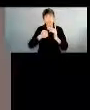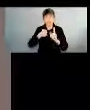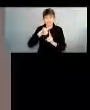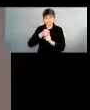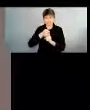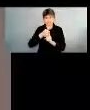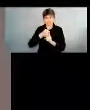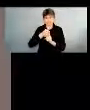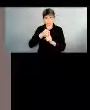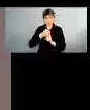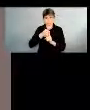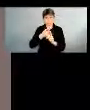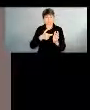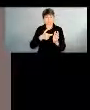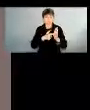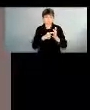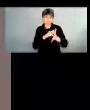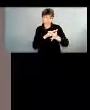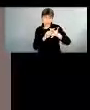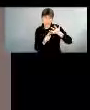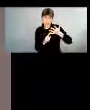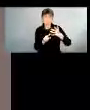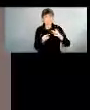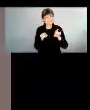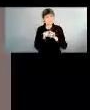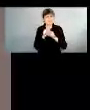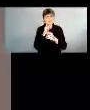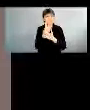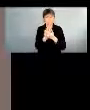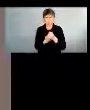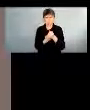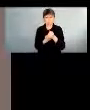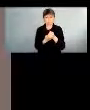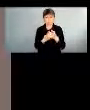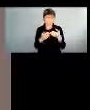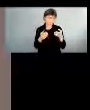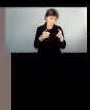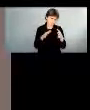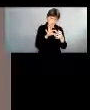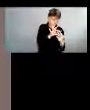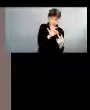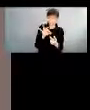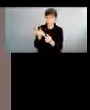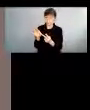the same for both streams, so I’ll go through those one at a time.